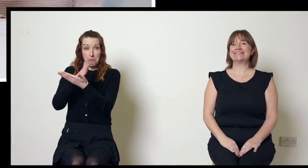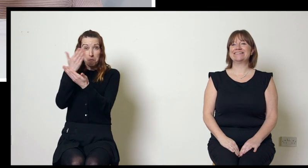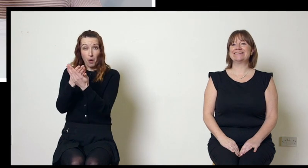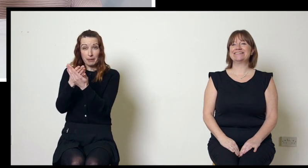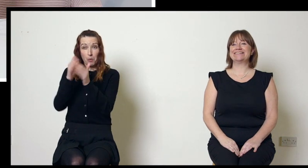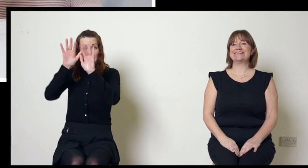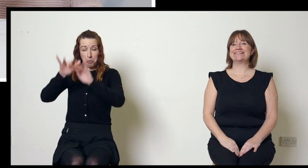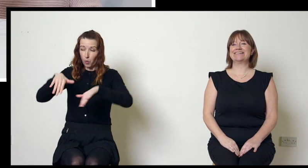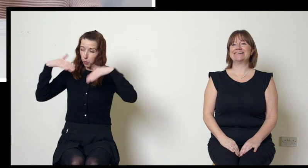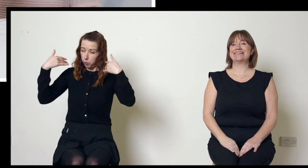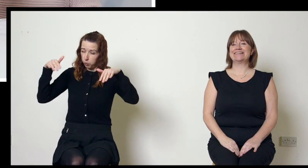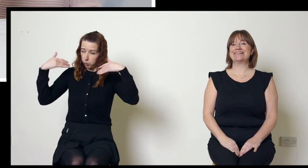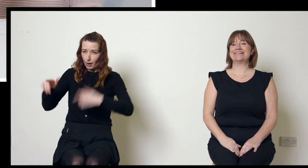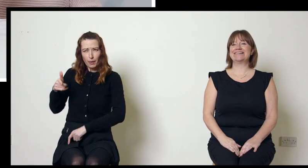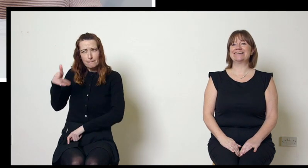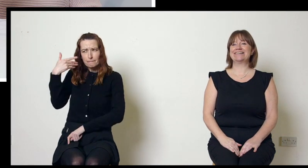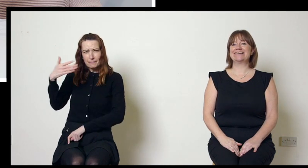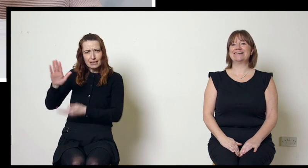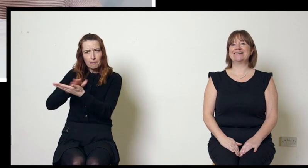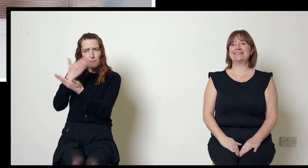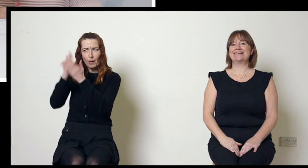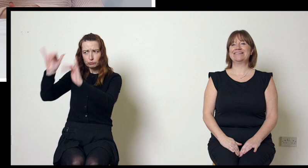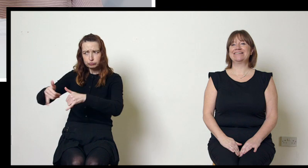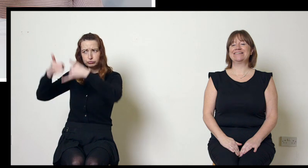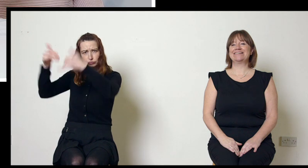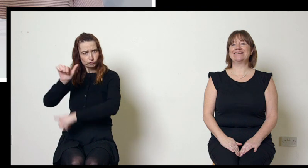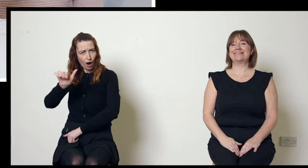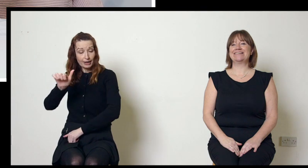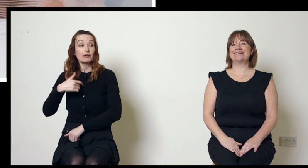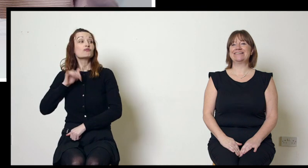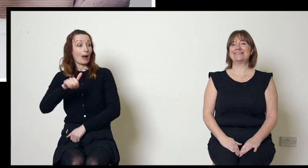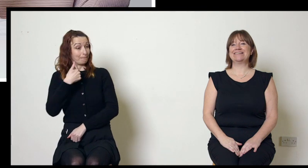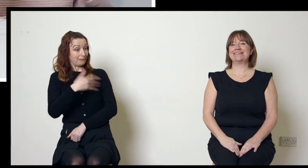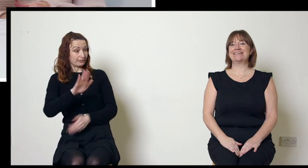And you used to be poet laureate Peterborough Yeah, I ride on Charley’s coattails, but yeah, definitely.